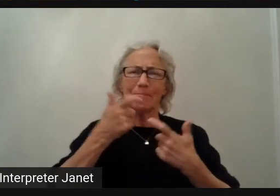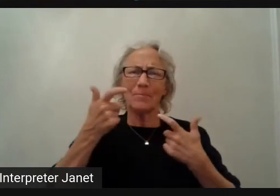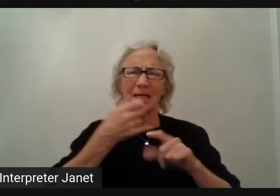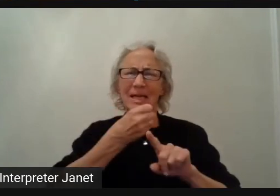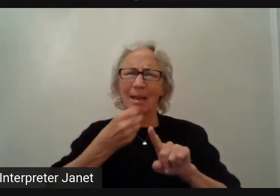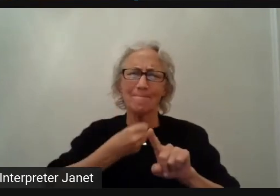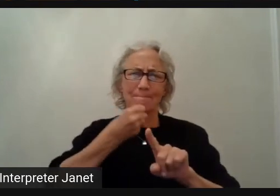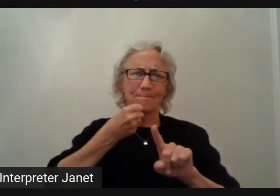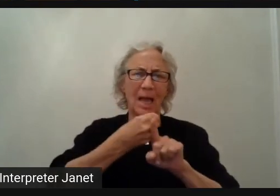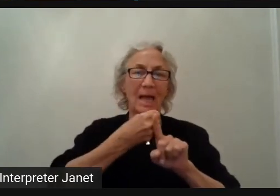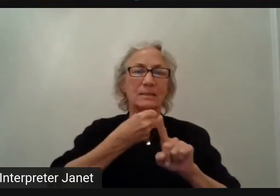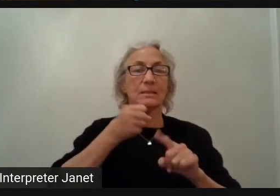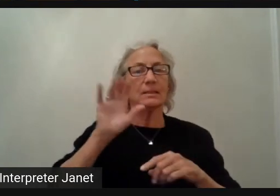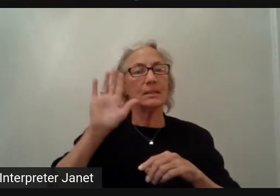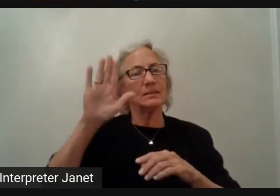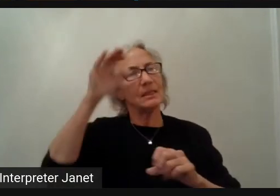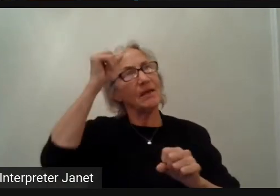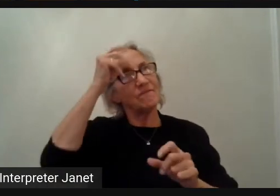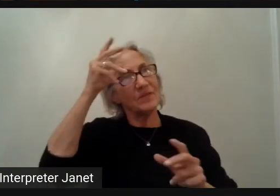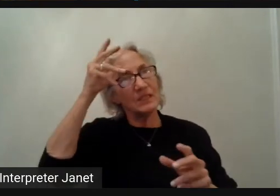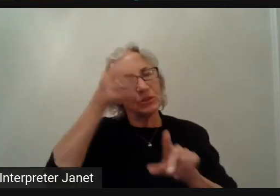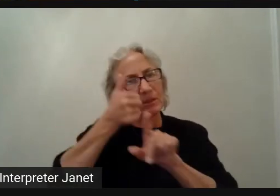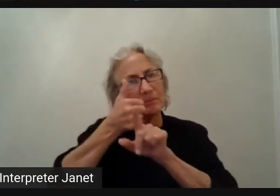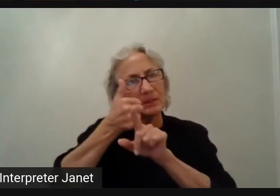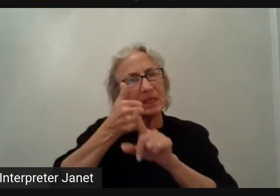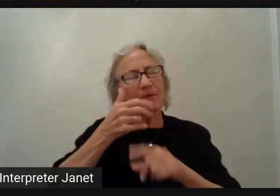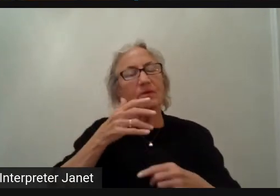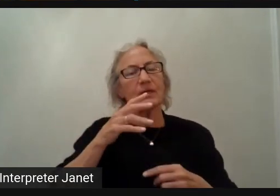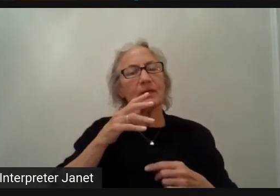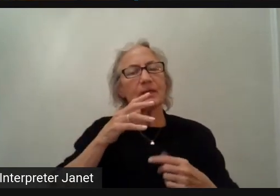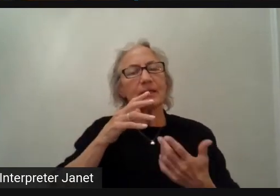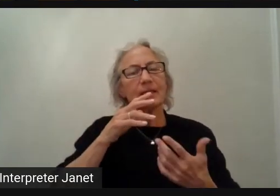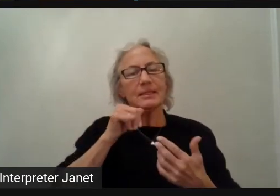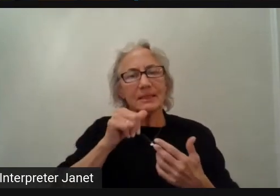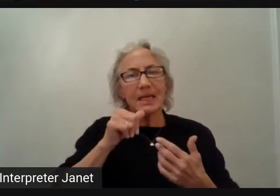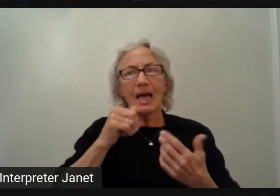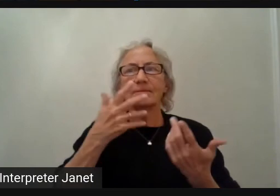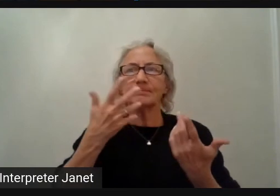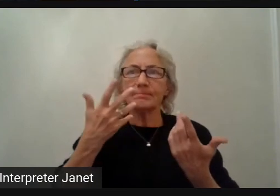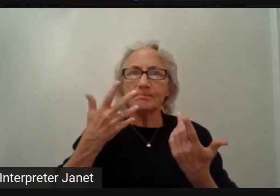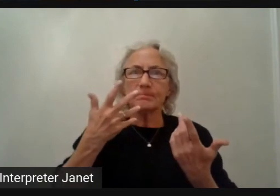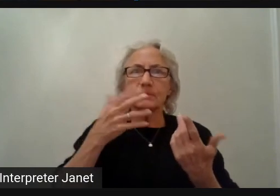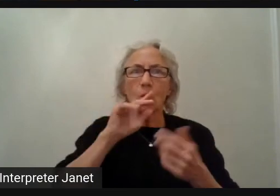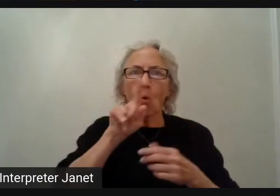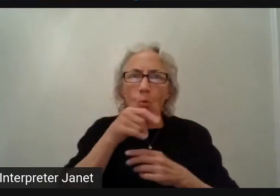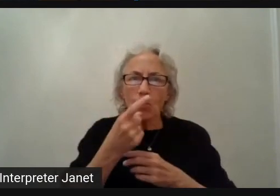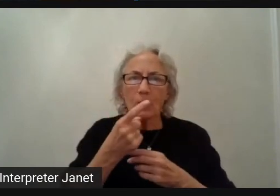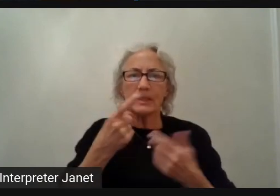It's not only about the contrast. It's not about the colors. It's about the general idea.